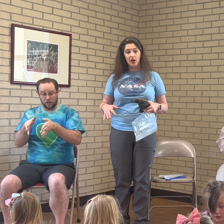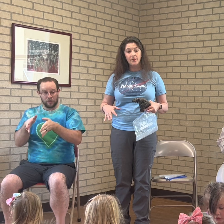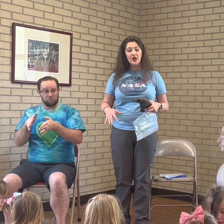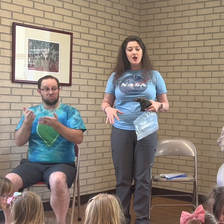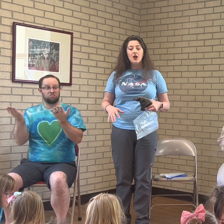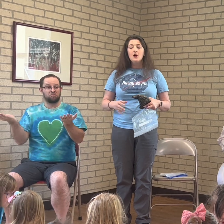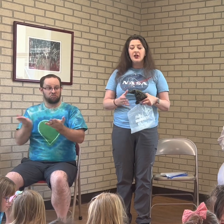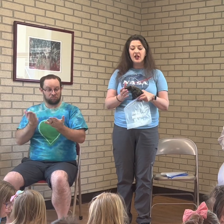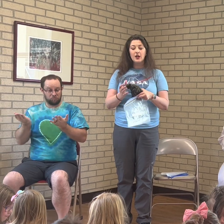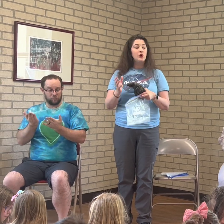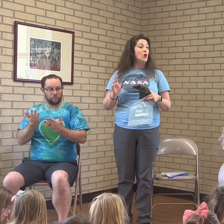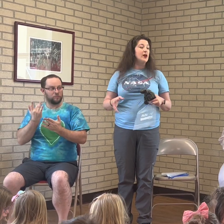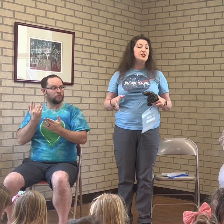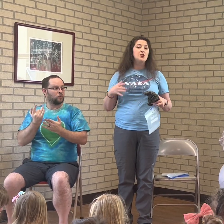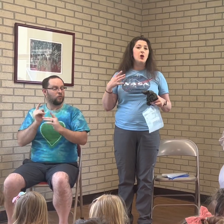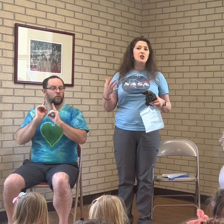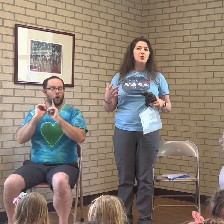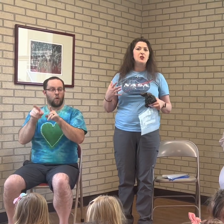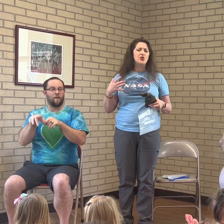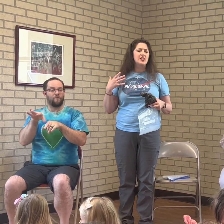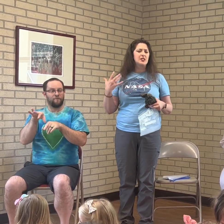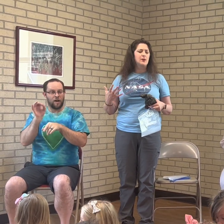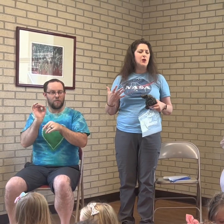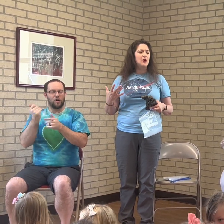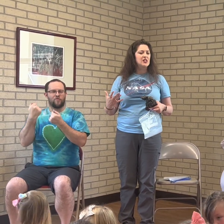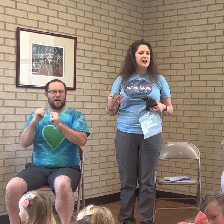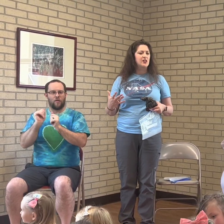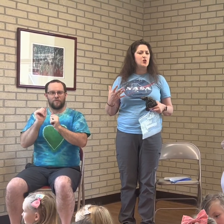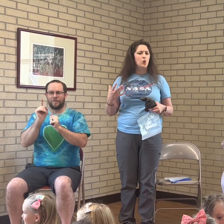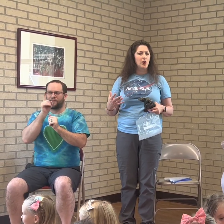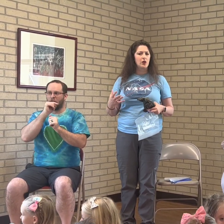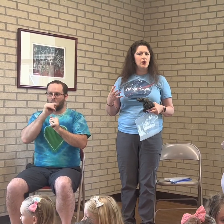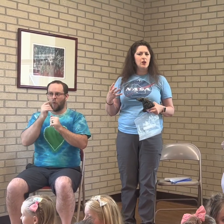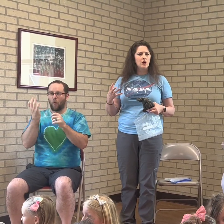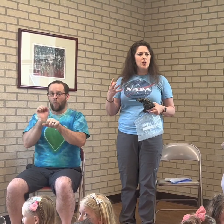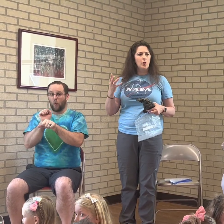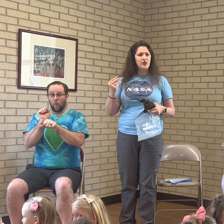because, and we're going to also be trying to simulate what it's like to work with these